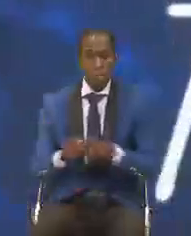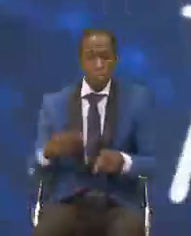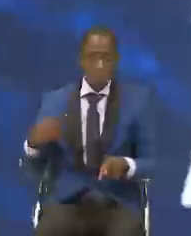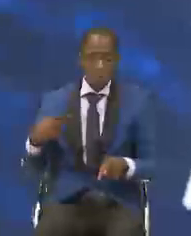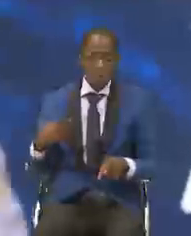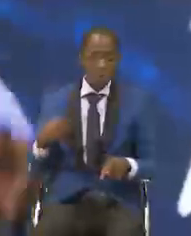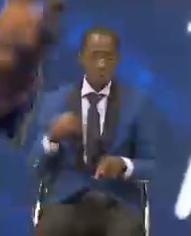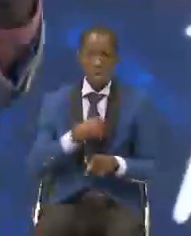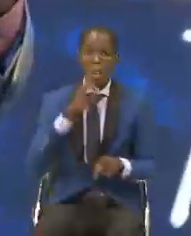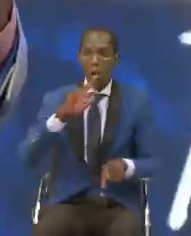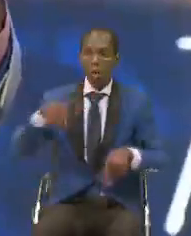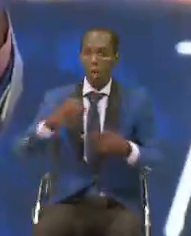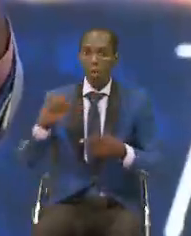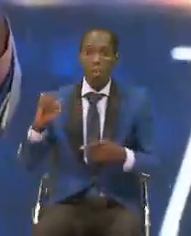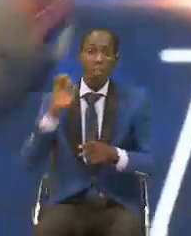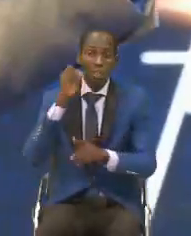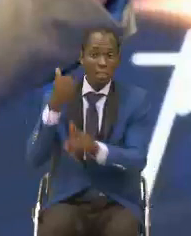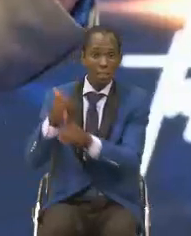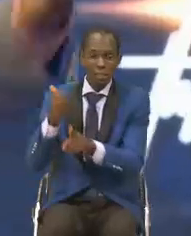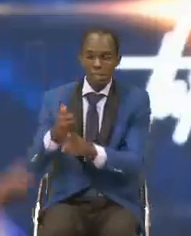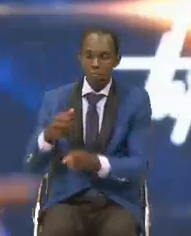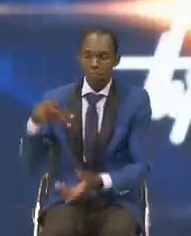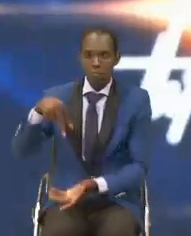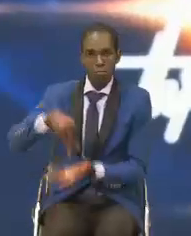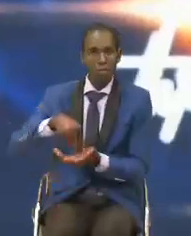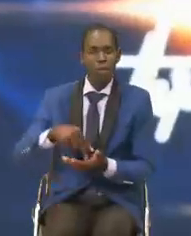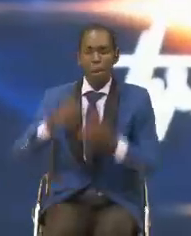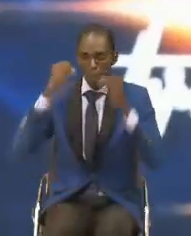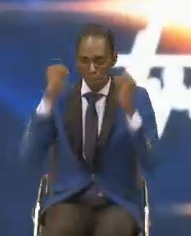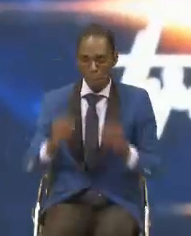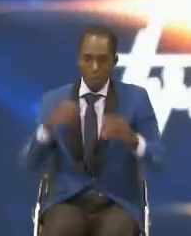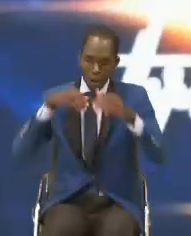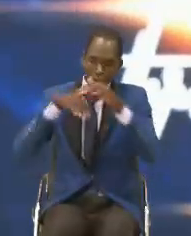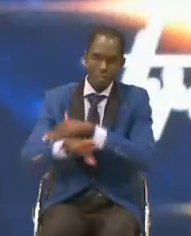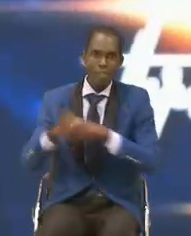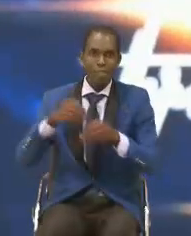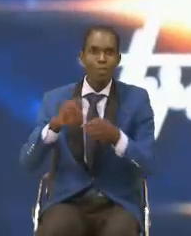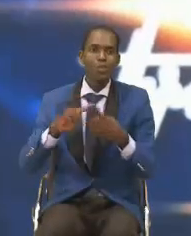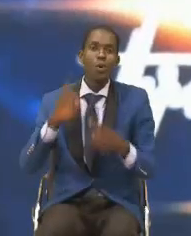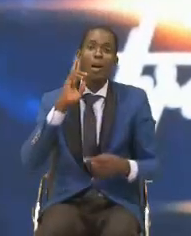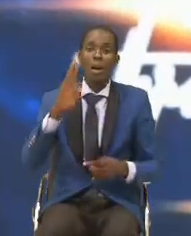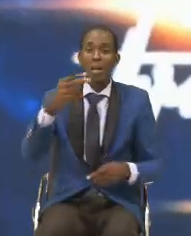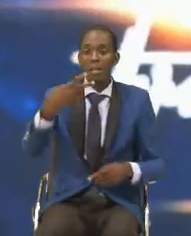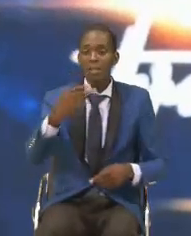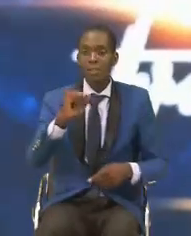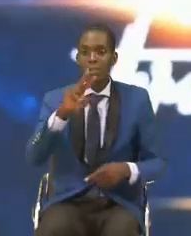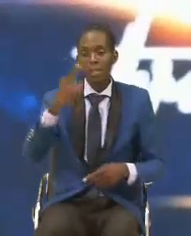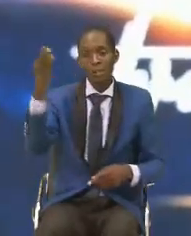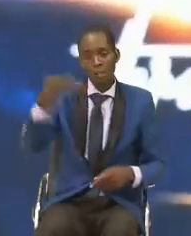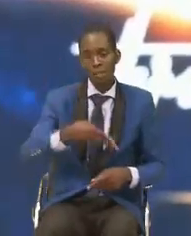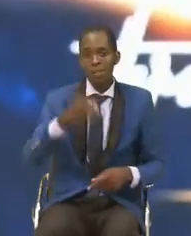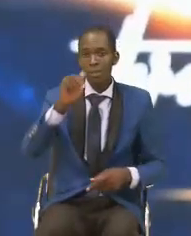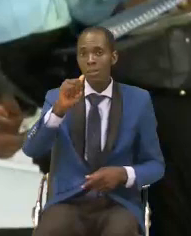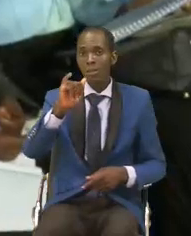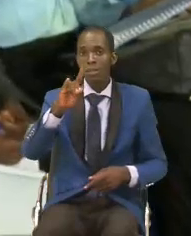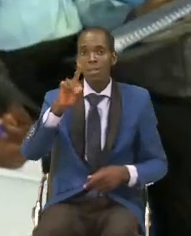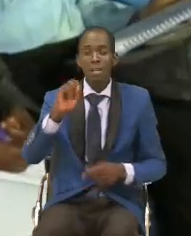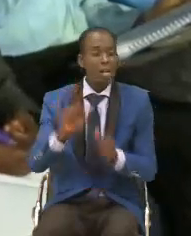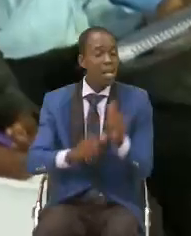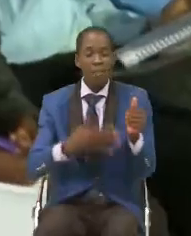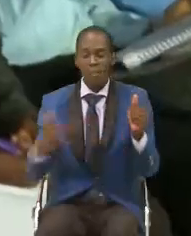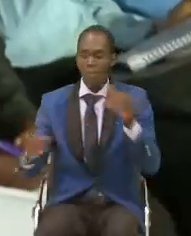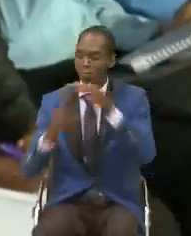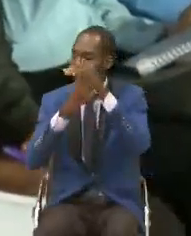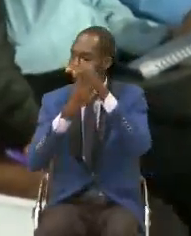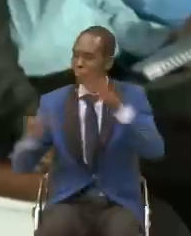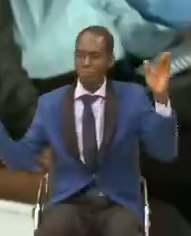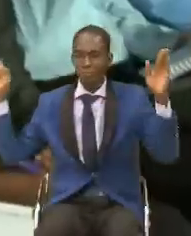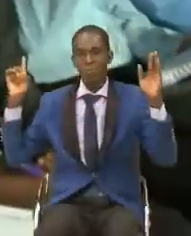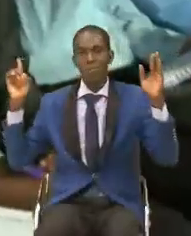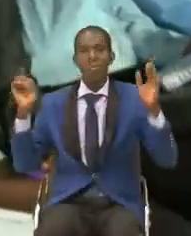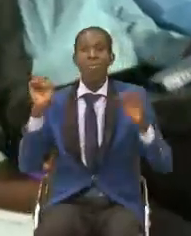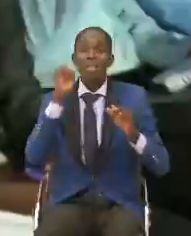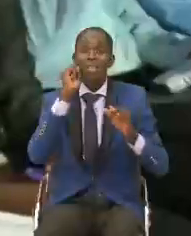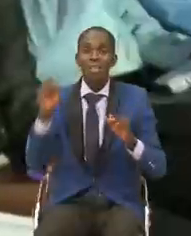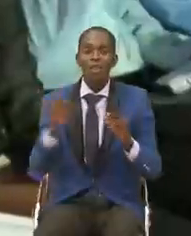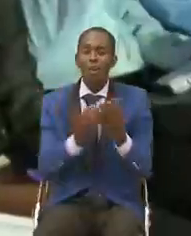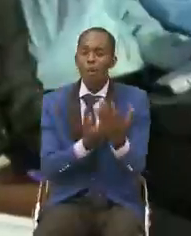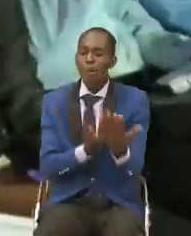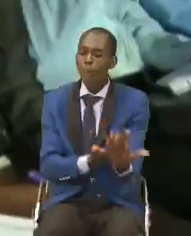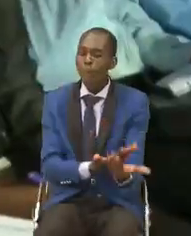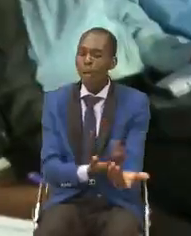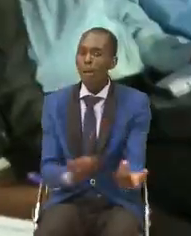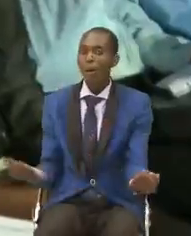there as we're going by herself she also power came into her hiv is everything vanished away